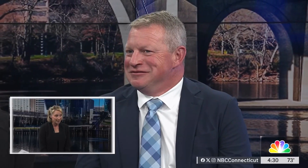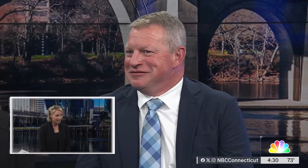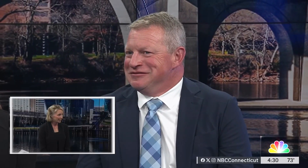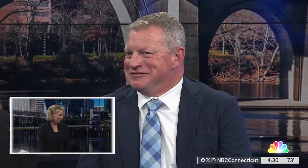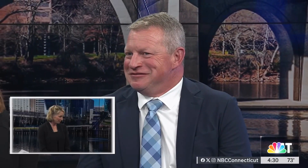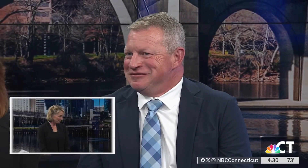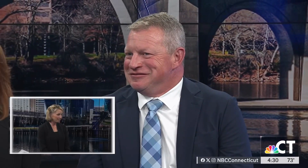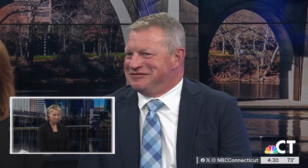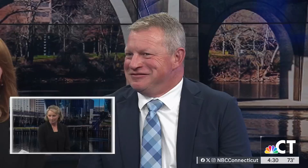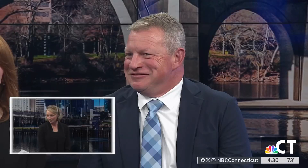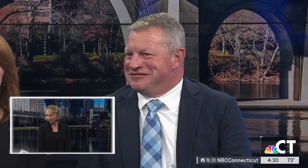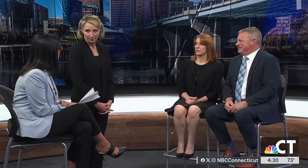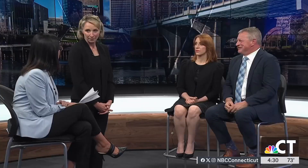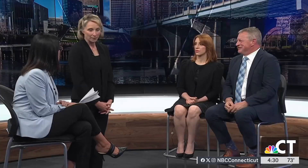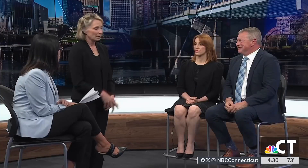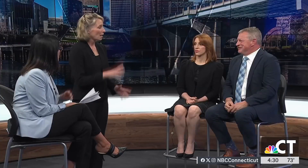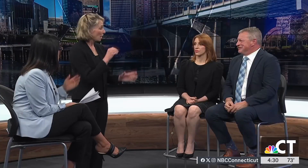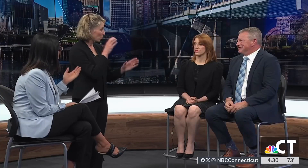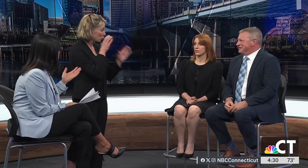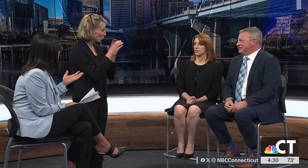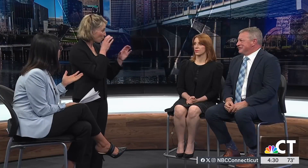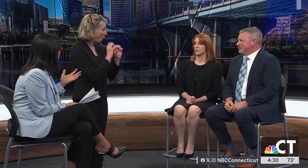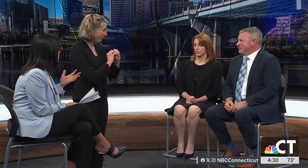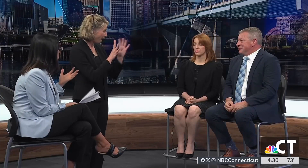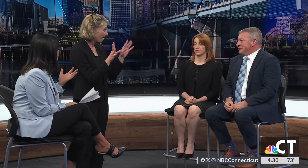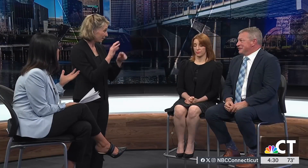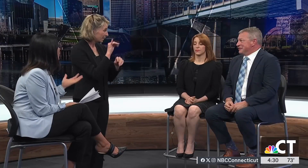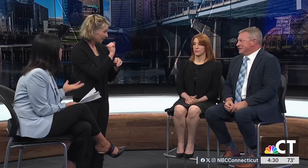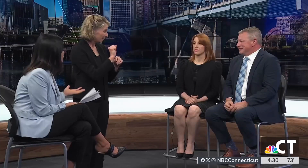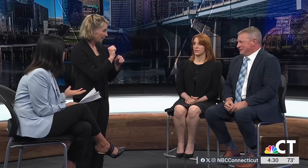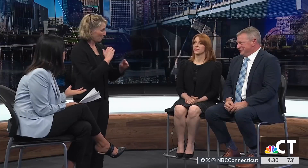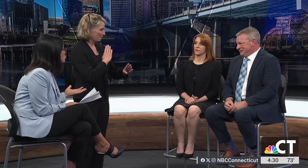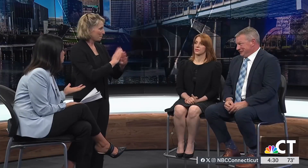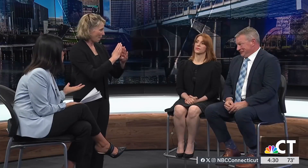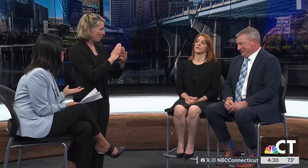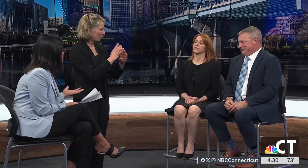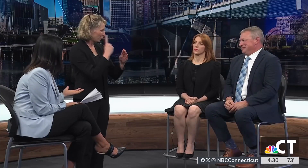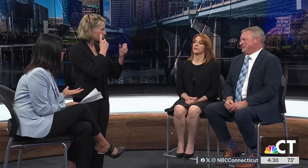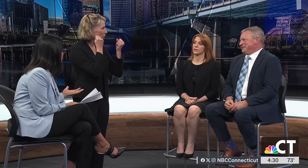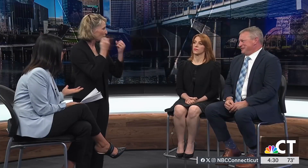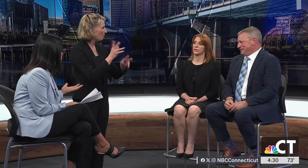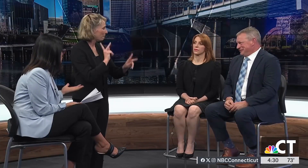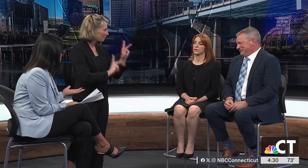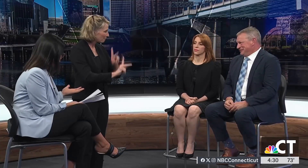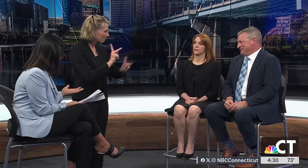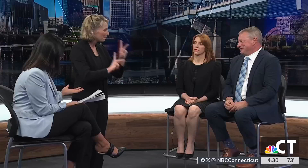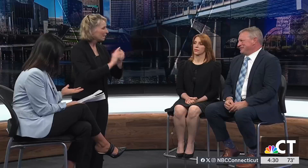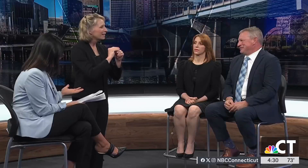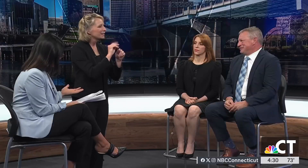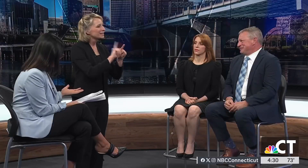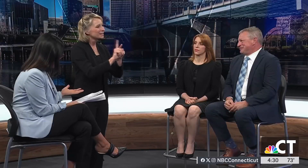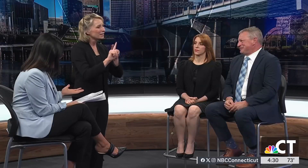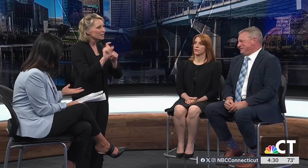people, deaf blind people, or hard of hearing people in medical and health care setting.